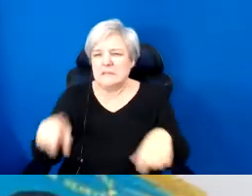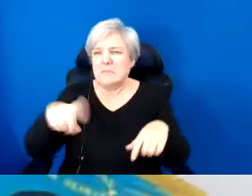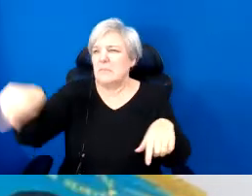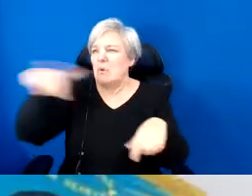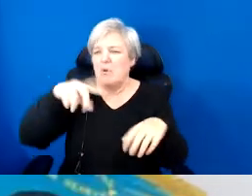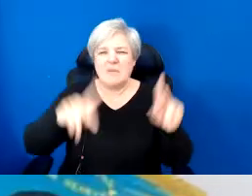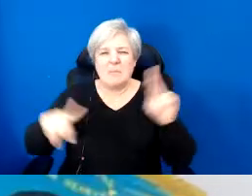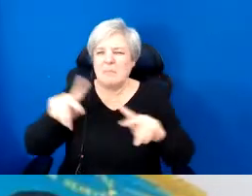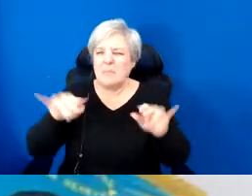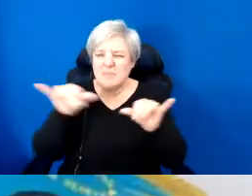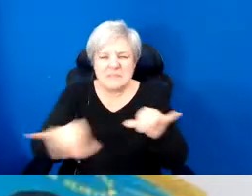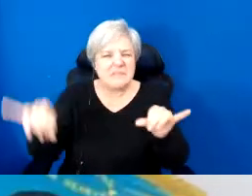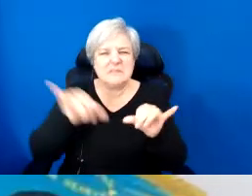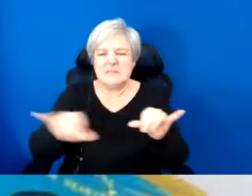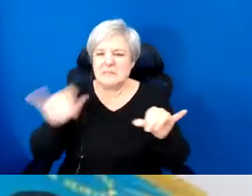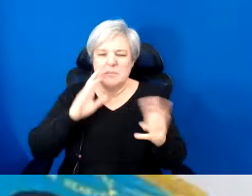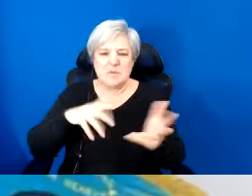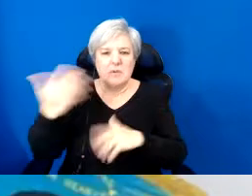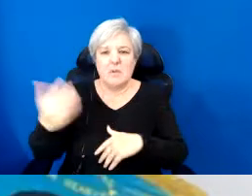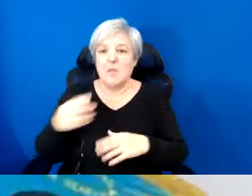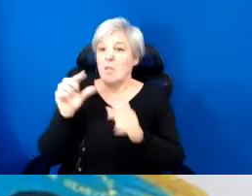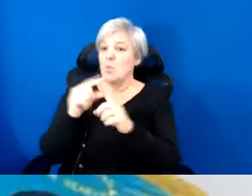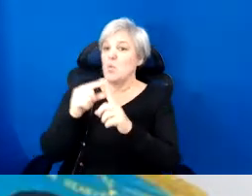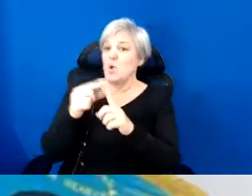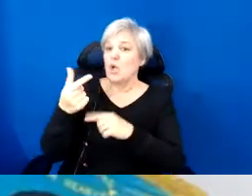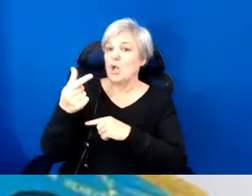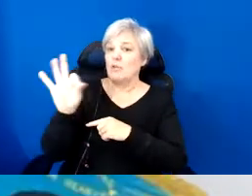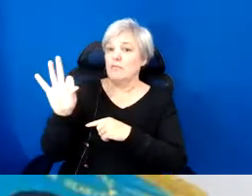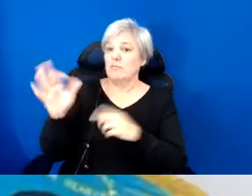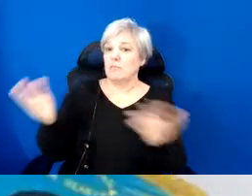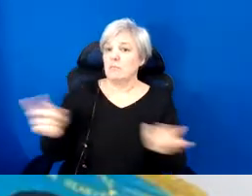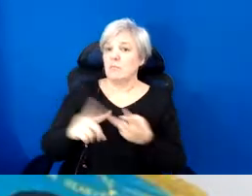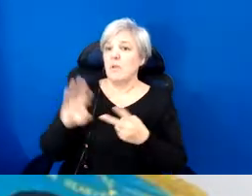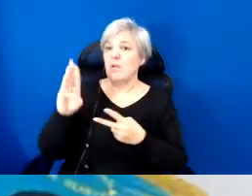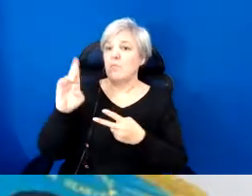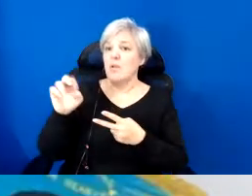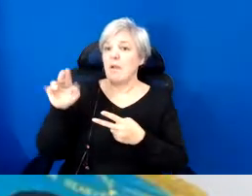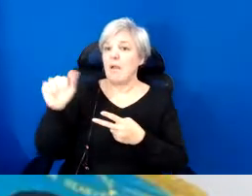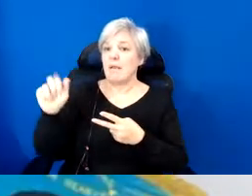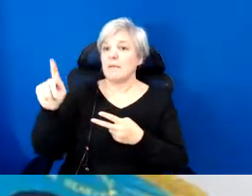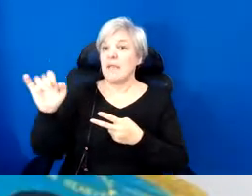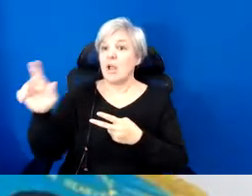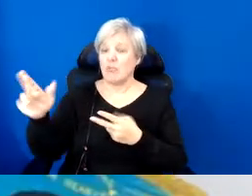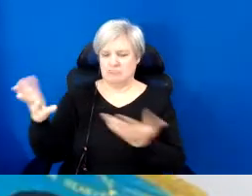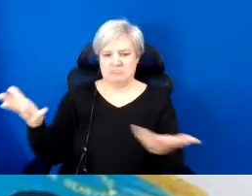We can just say George Floyd or Breonna Taylor and know exactly what the circumstances were.